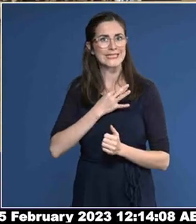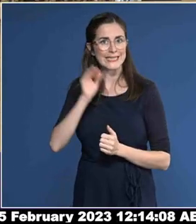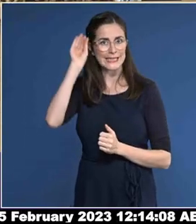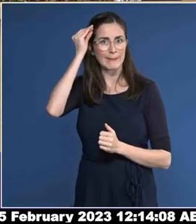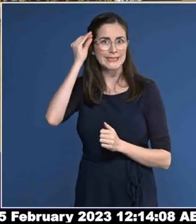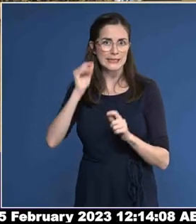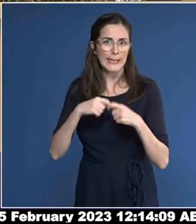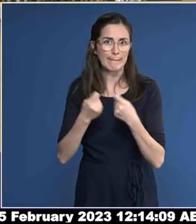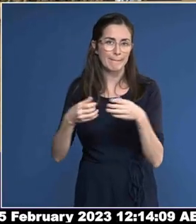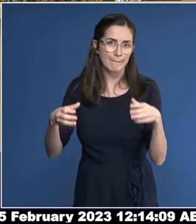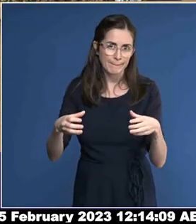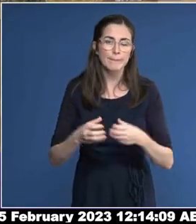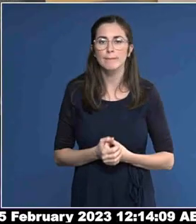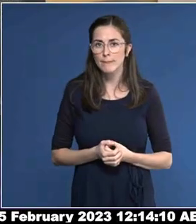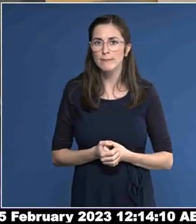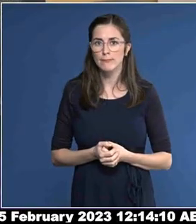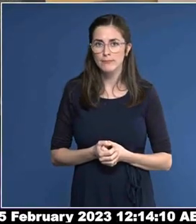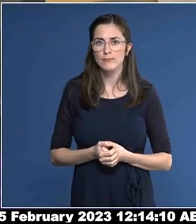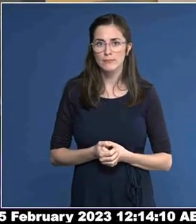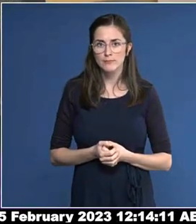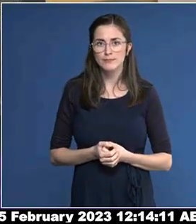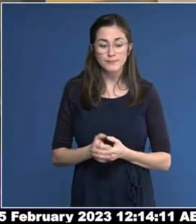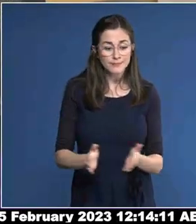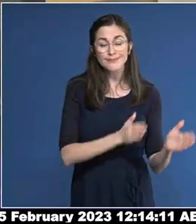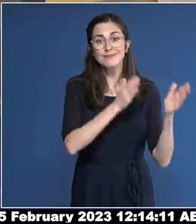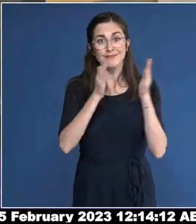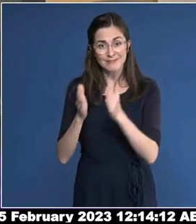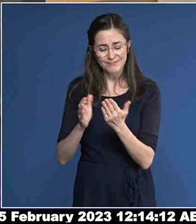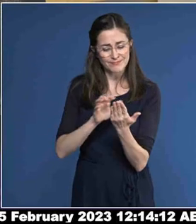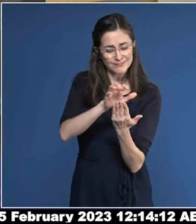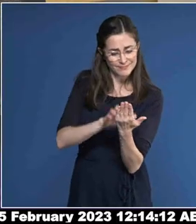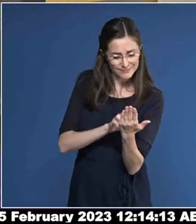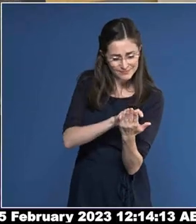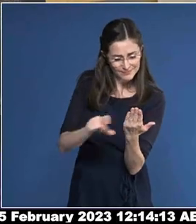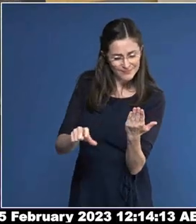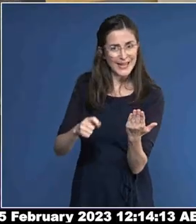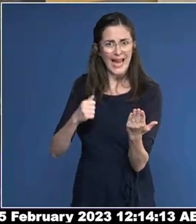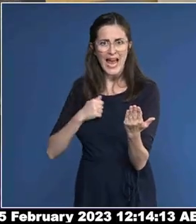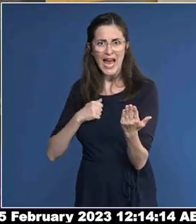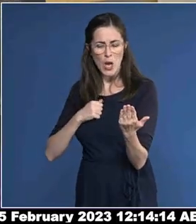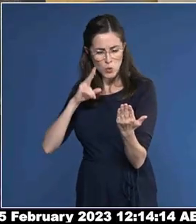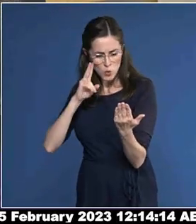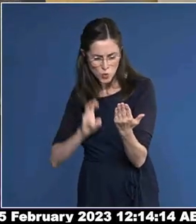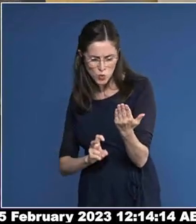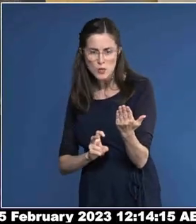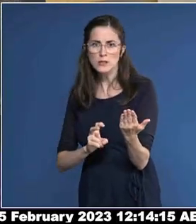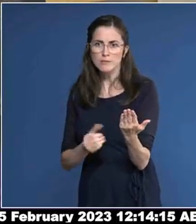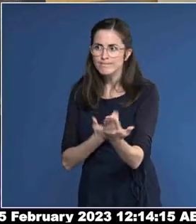Can I turn to the next finding, finding 22, and this is the issue: